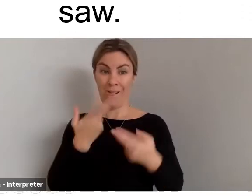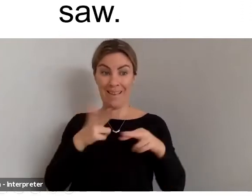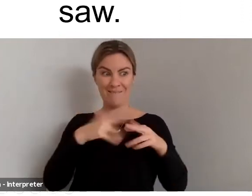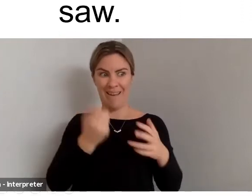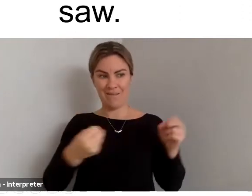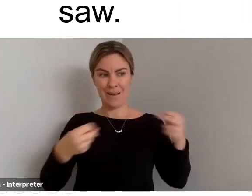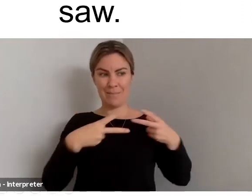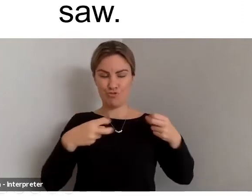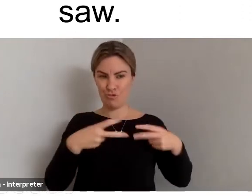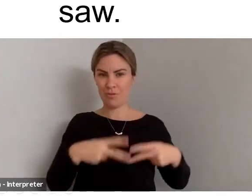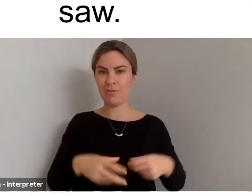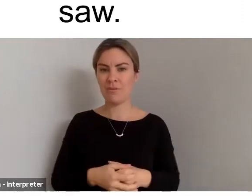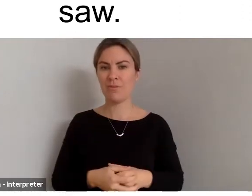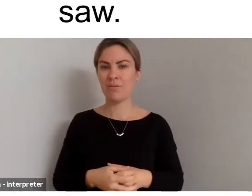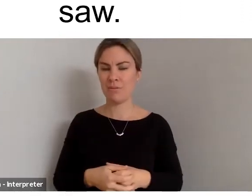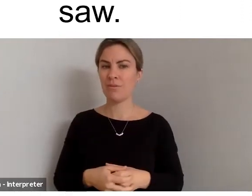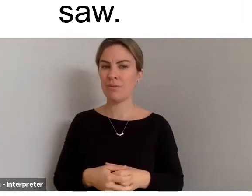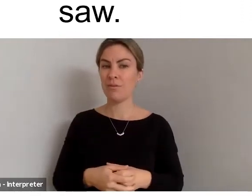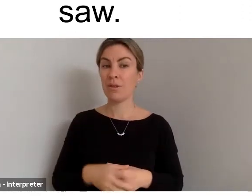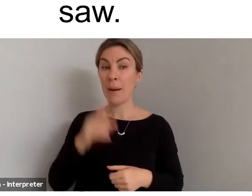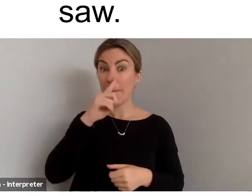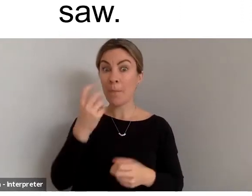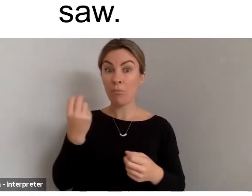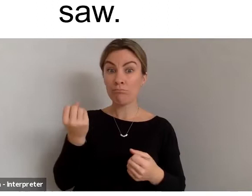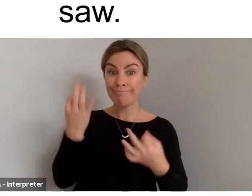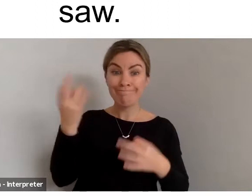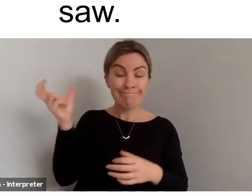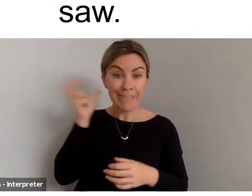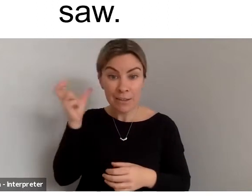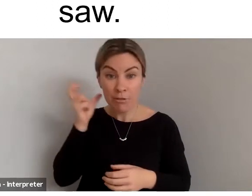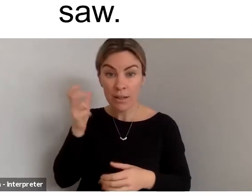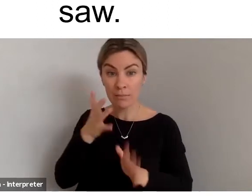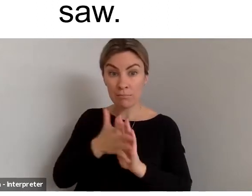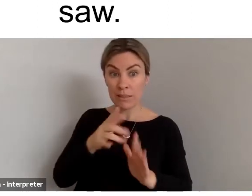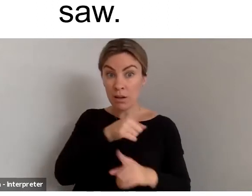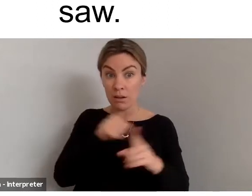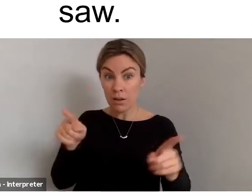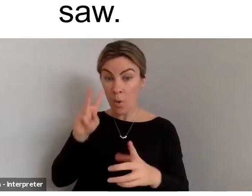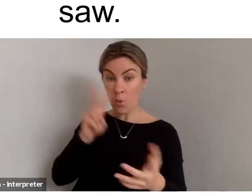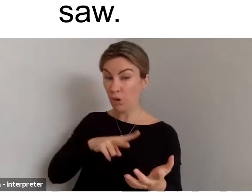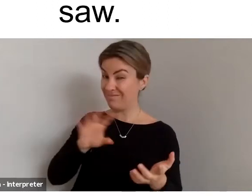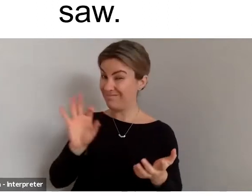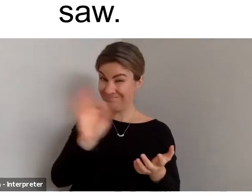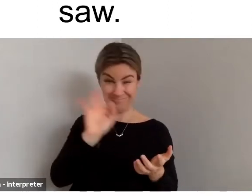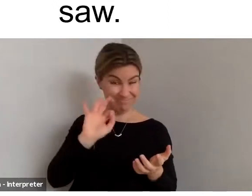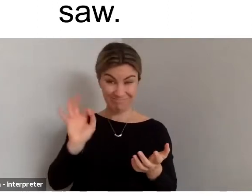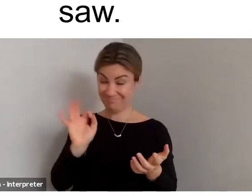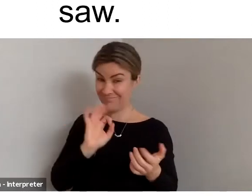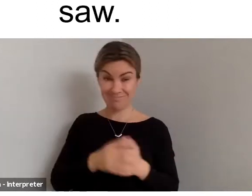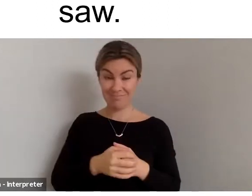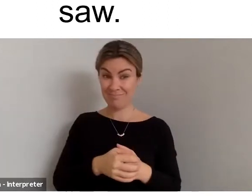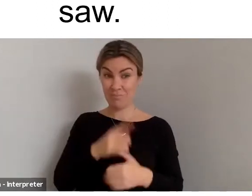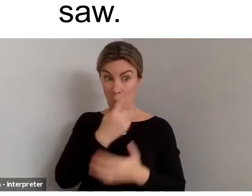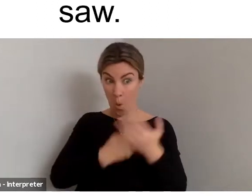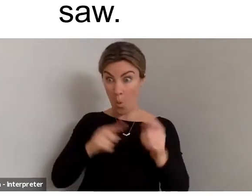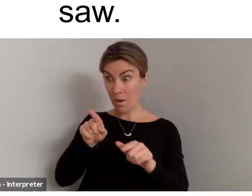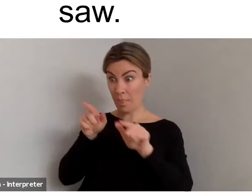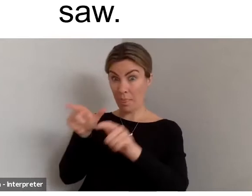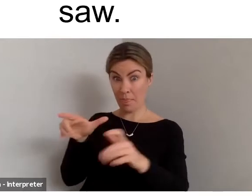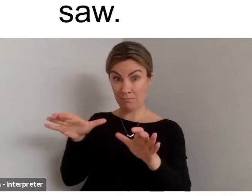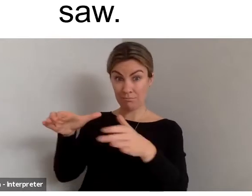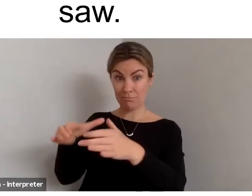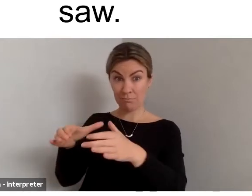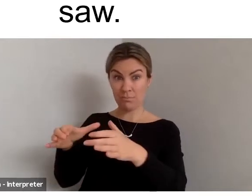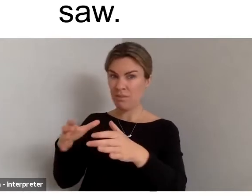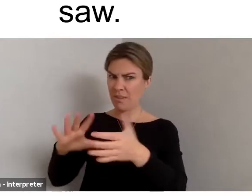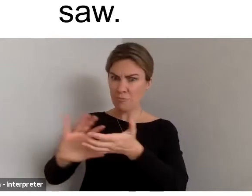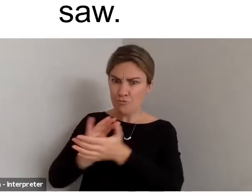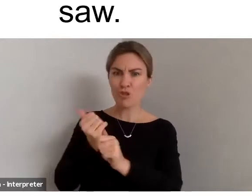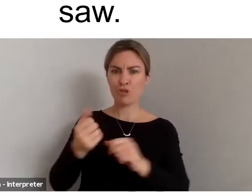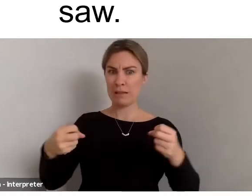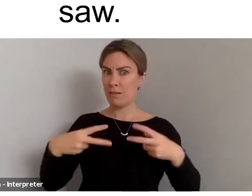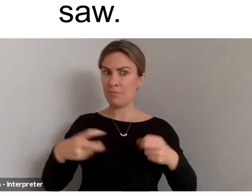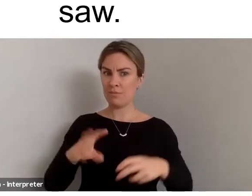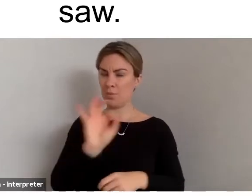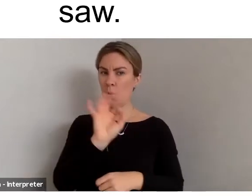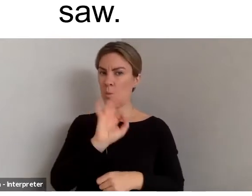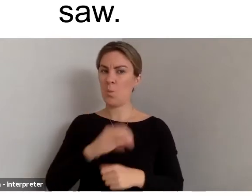It is not just people with hearing difficulties, everyone likes it.